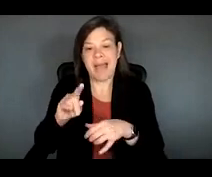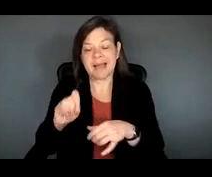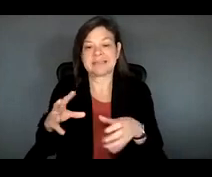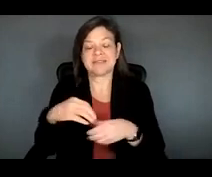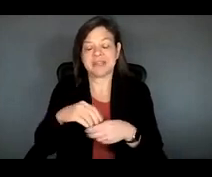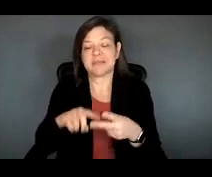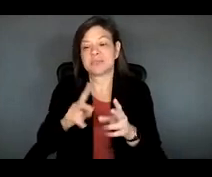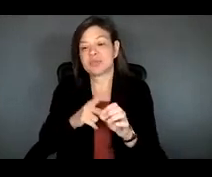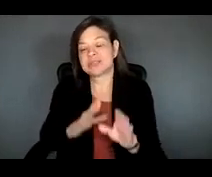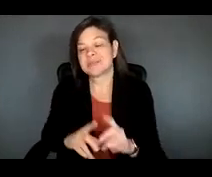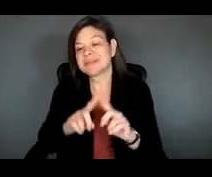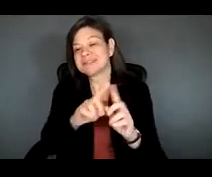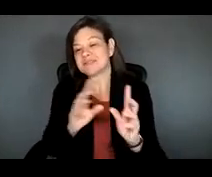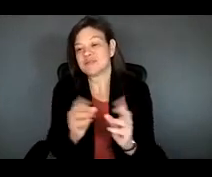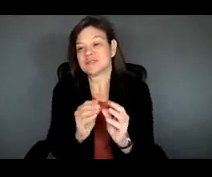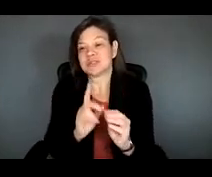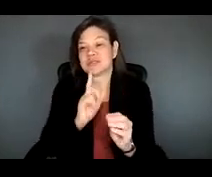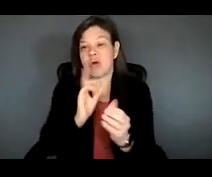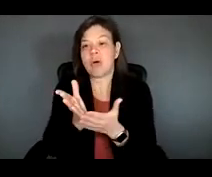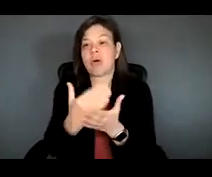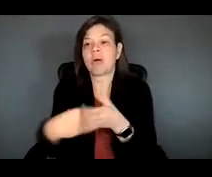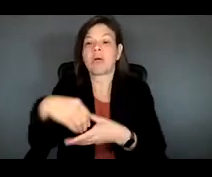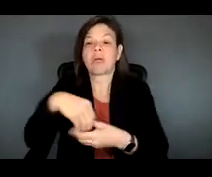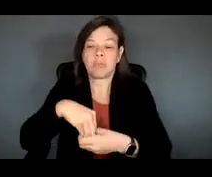different sessions are a part of that session.